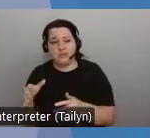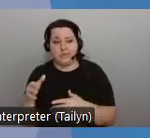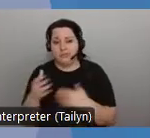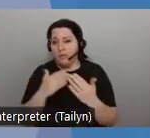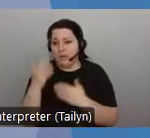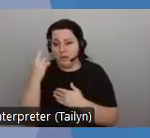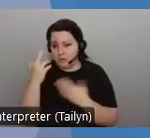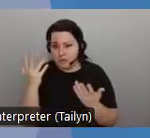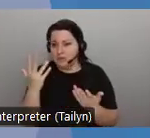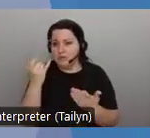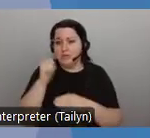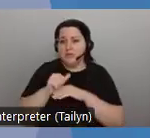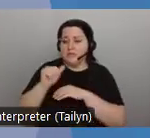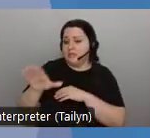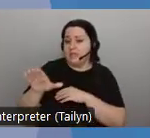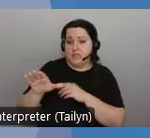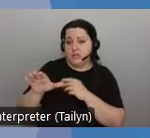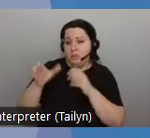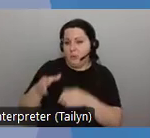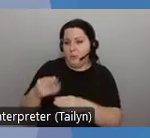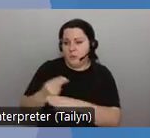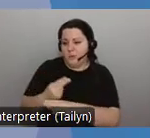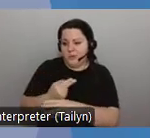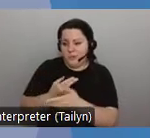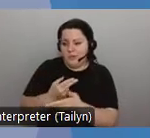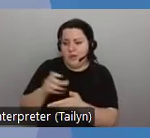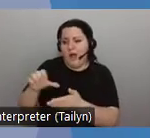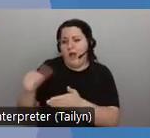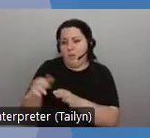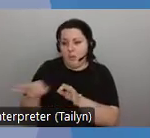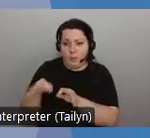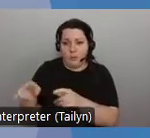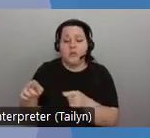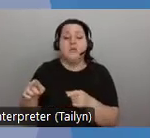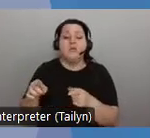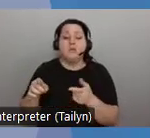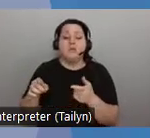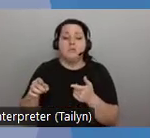Depending if you're writing in another language, for whatever reason, if you are